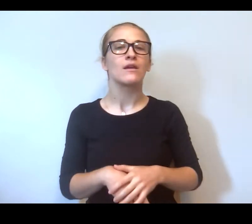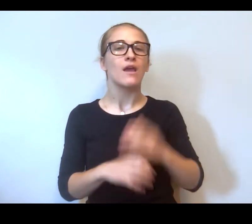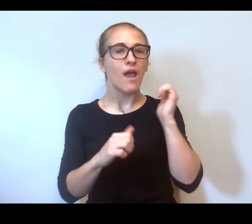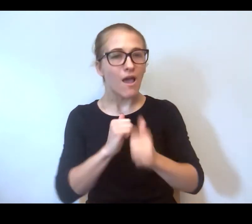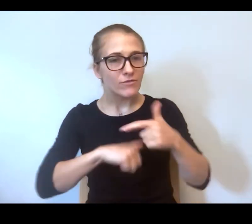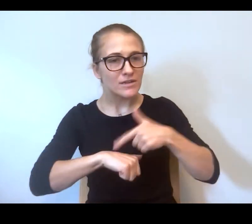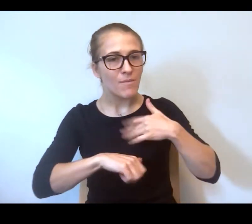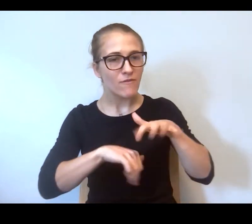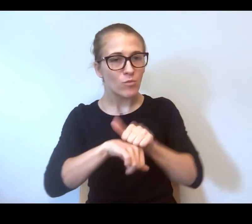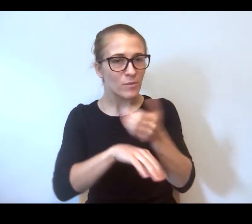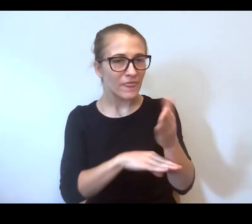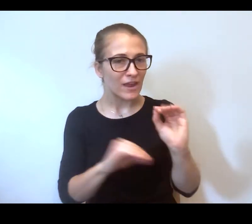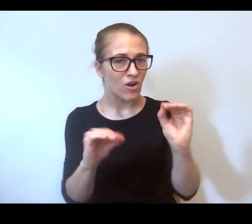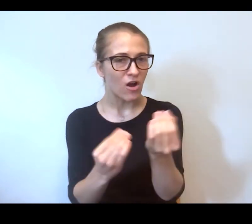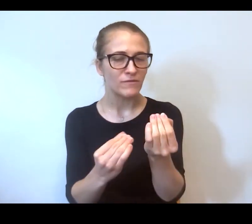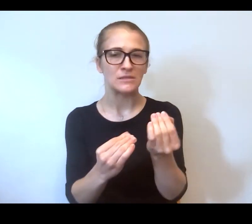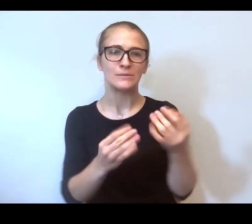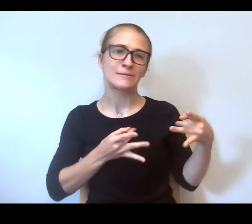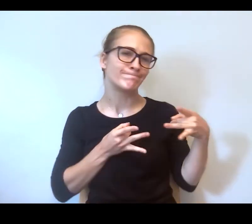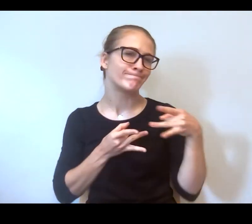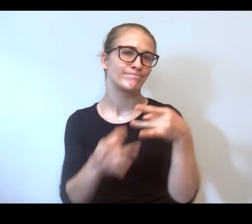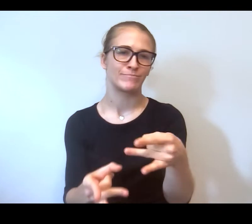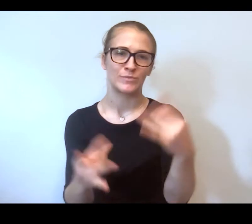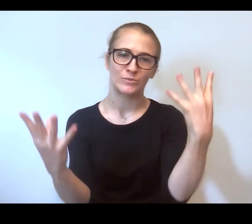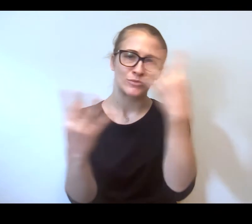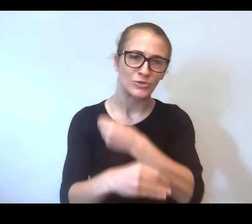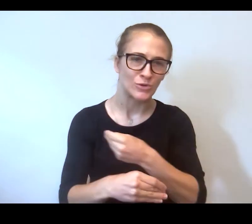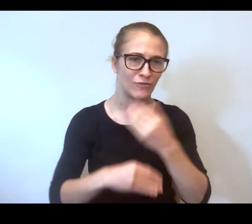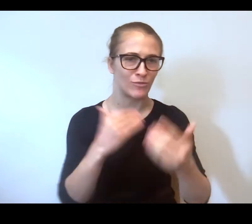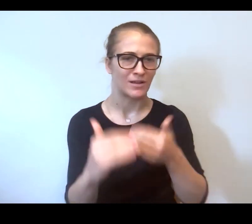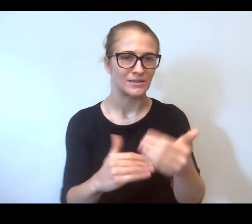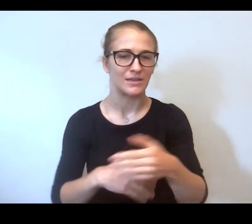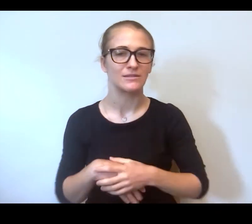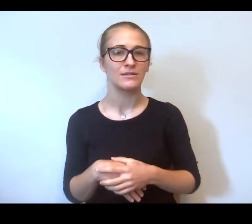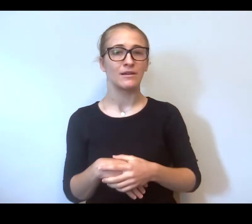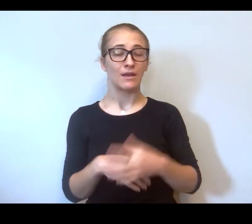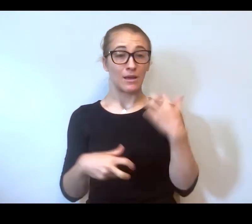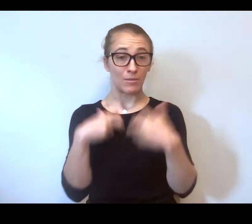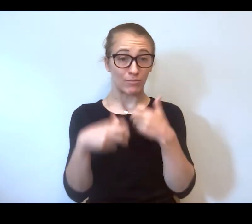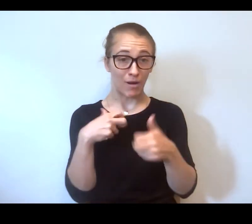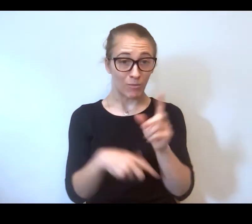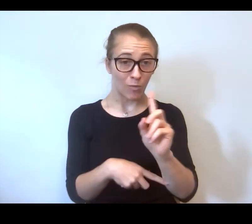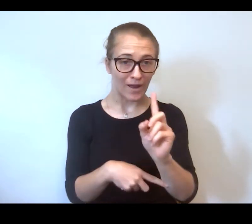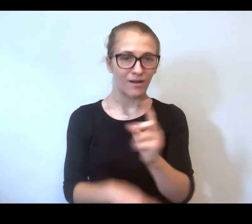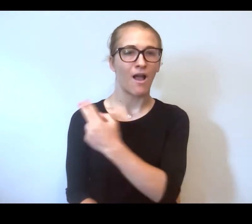appointment at the office, it was well done and exceptional. The problem I ran into is more with the hospital. She